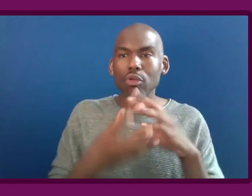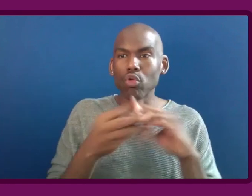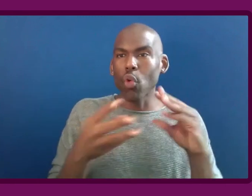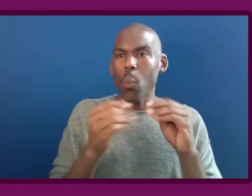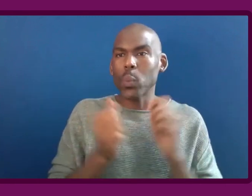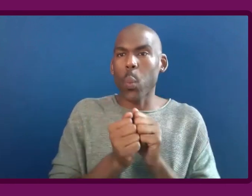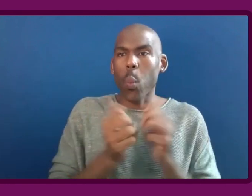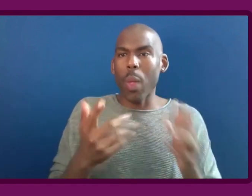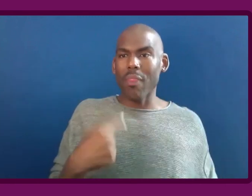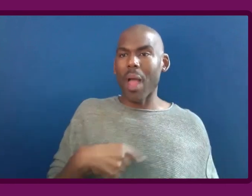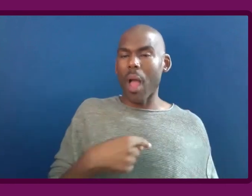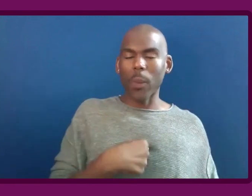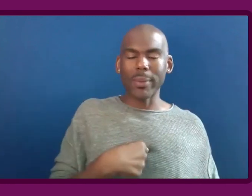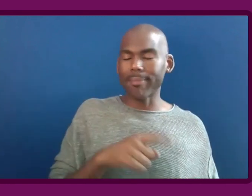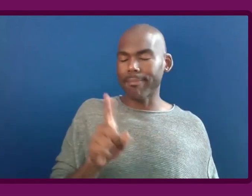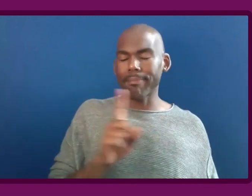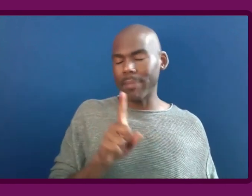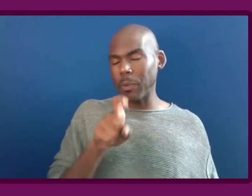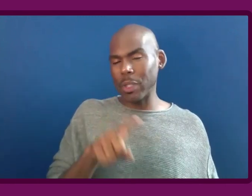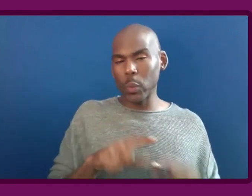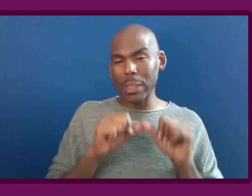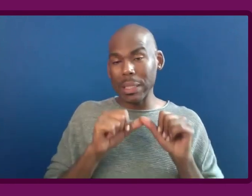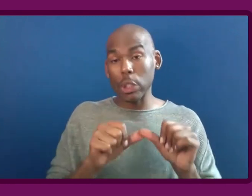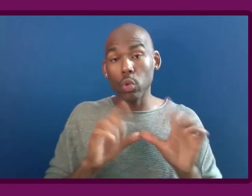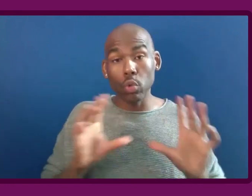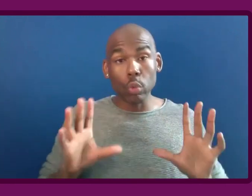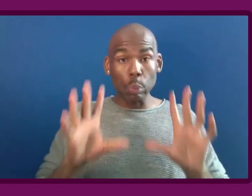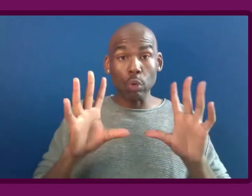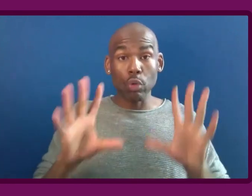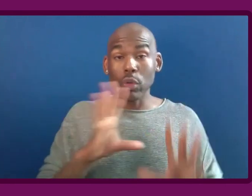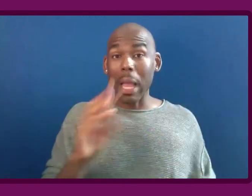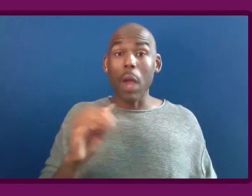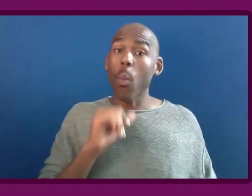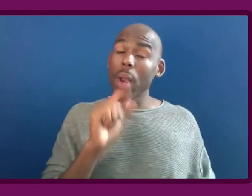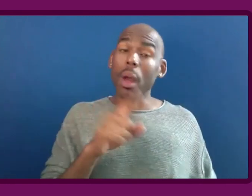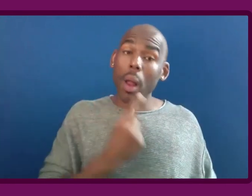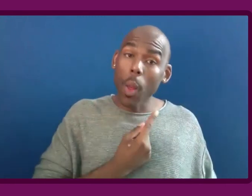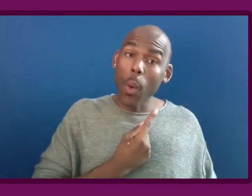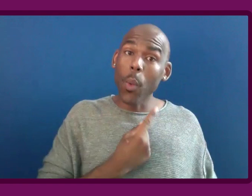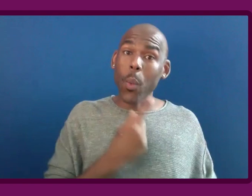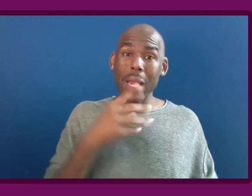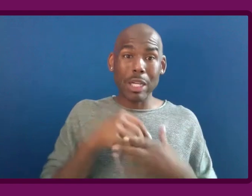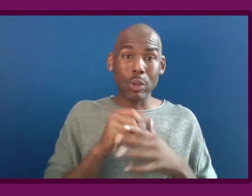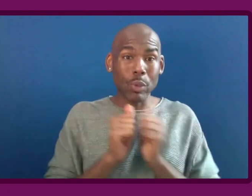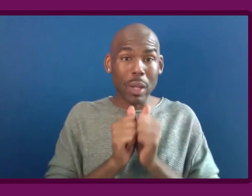it's amazing. To me, it has been amazing to find other women that inspire me because of who they